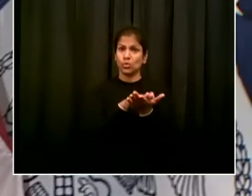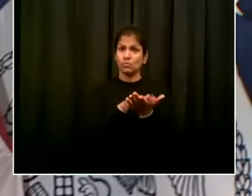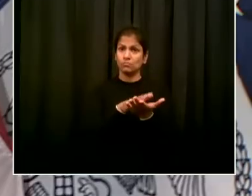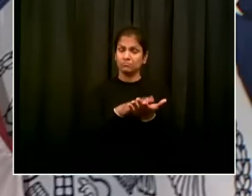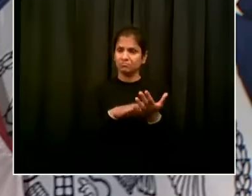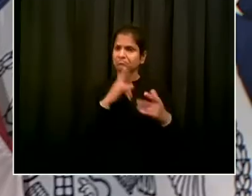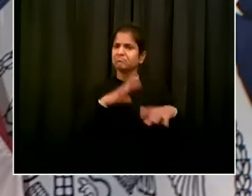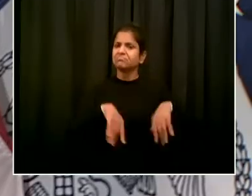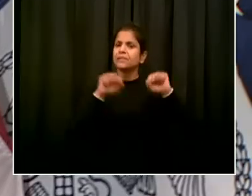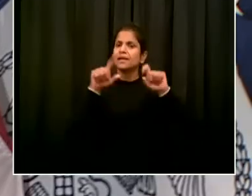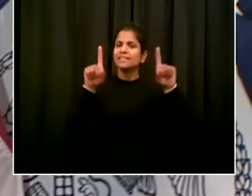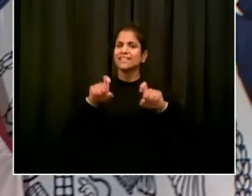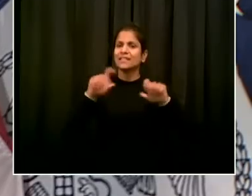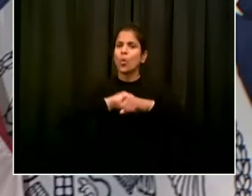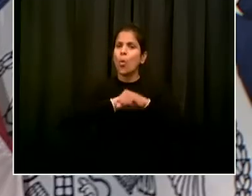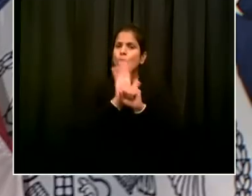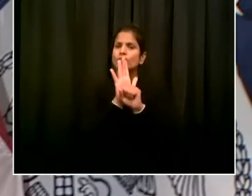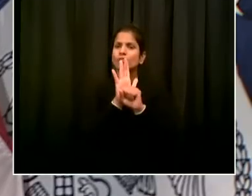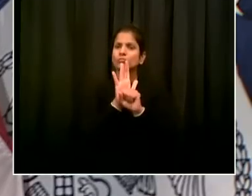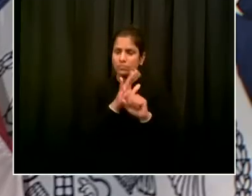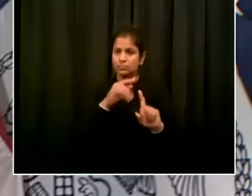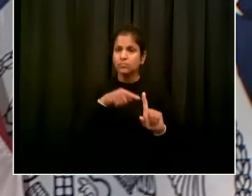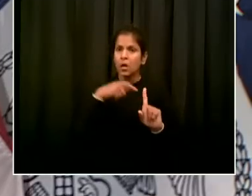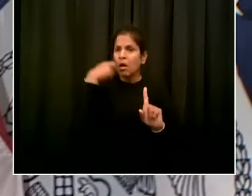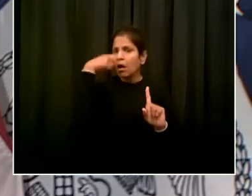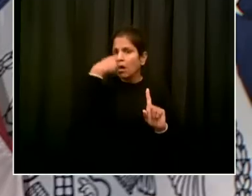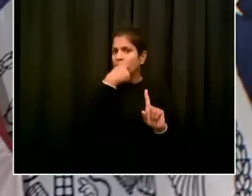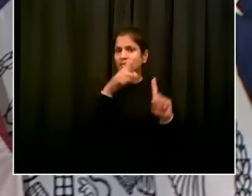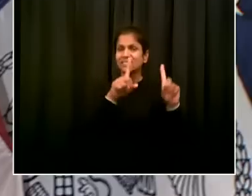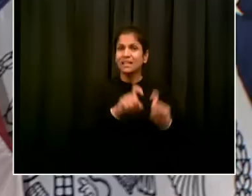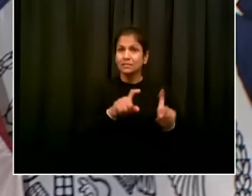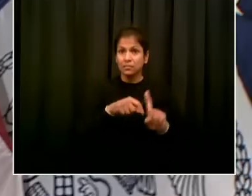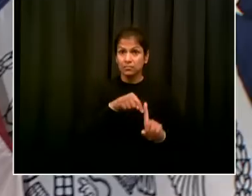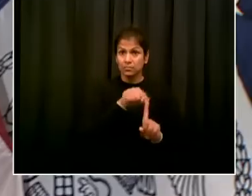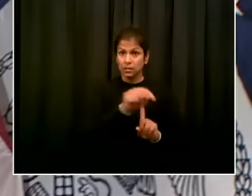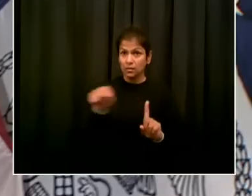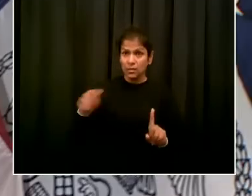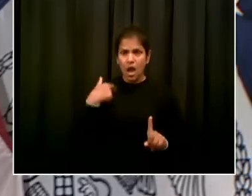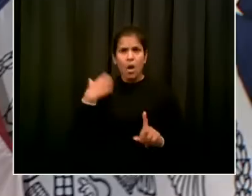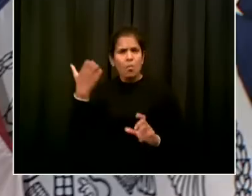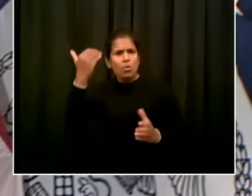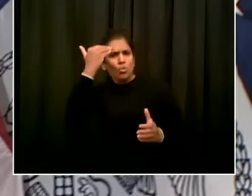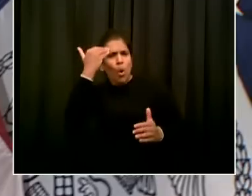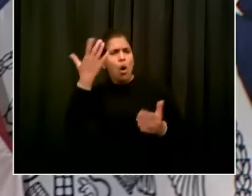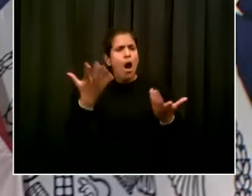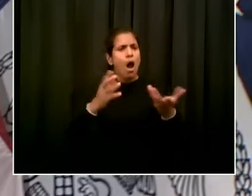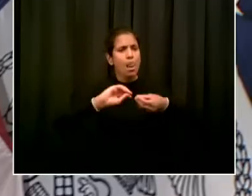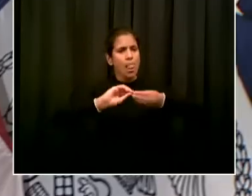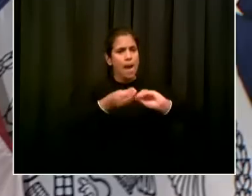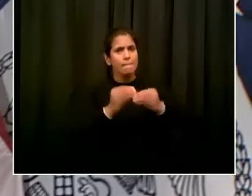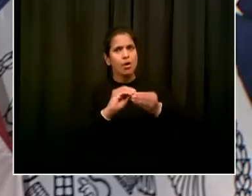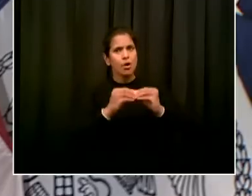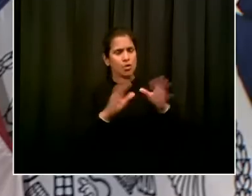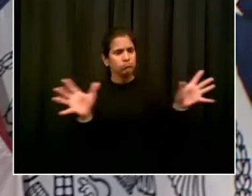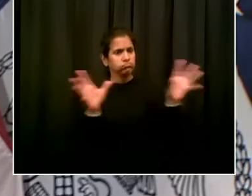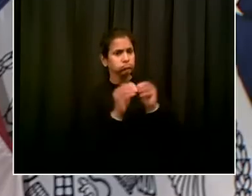OF TTHE STUDENT